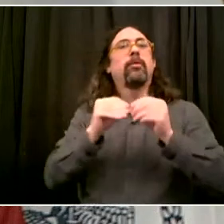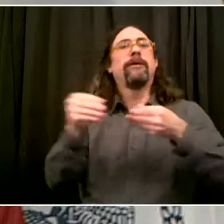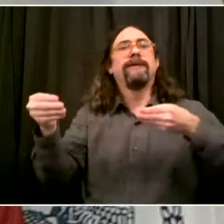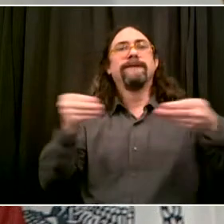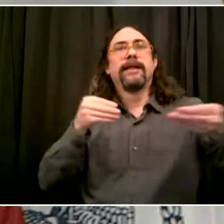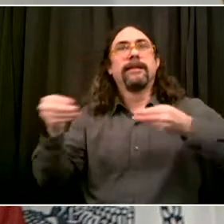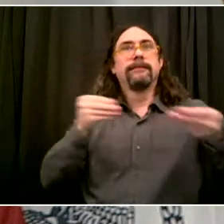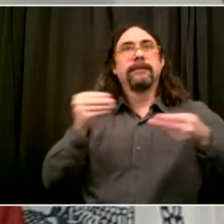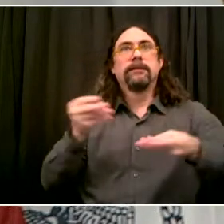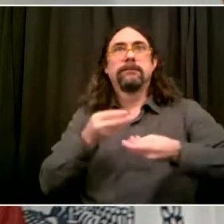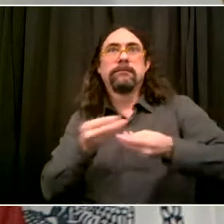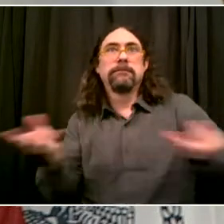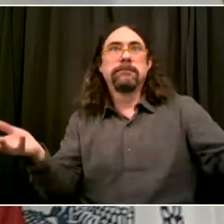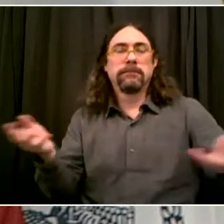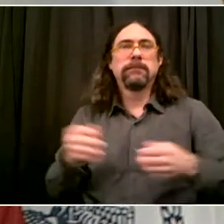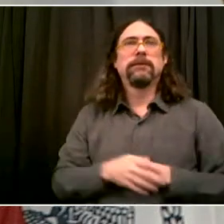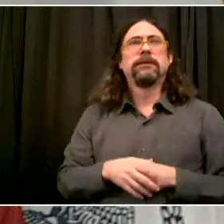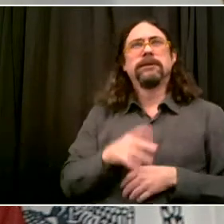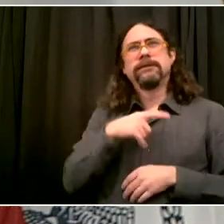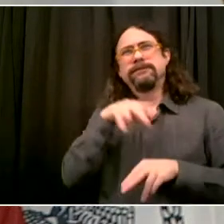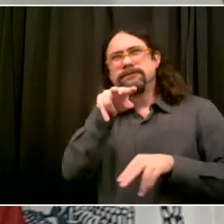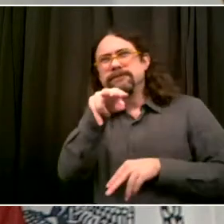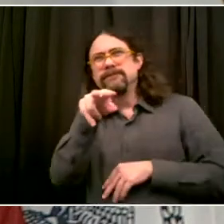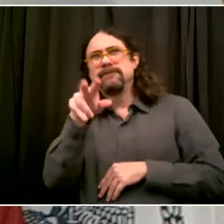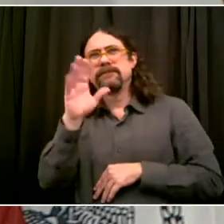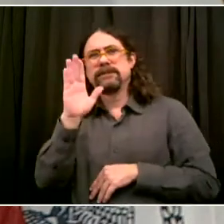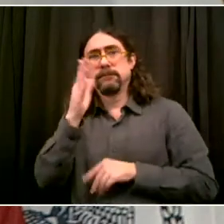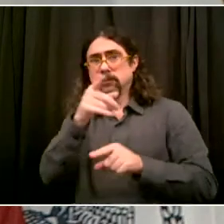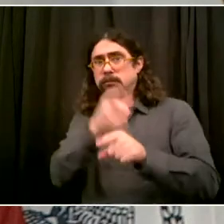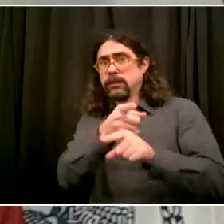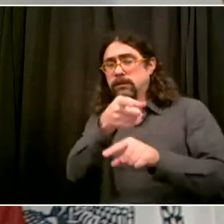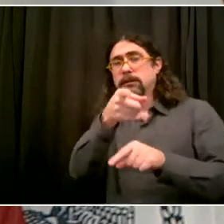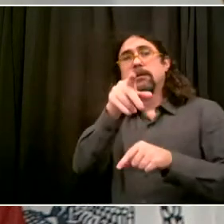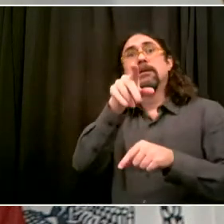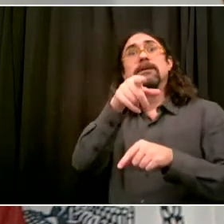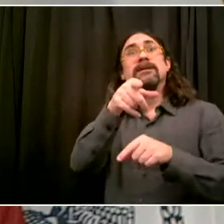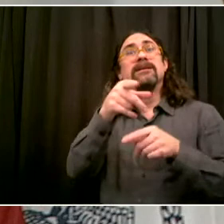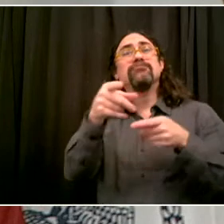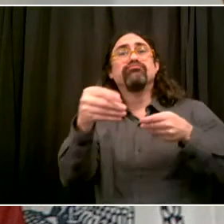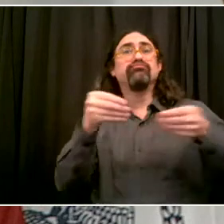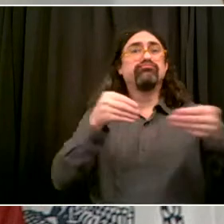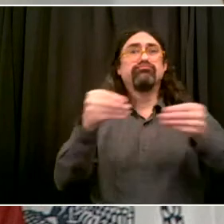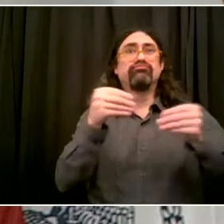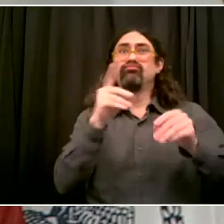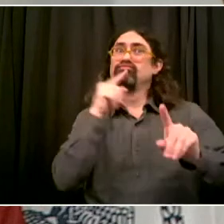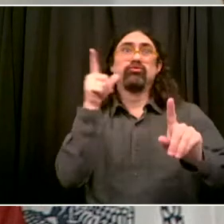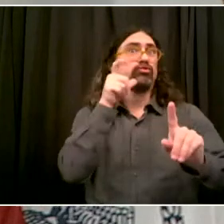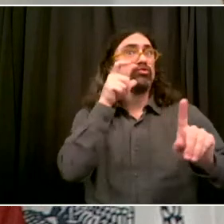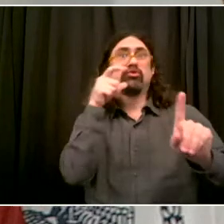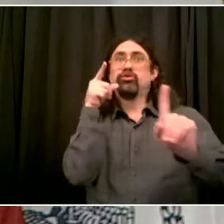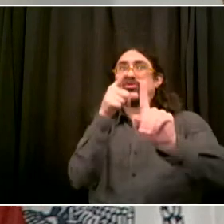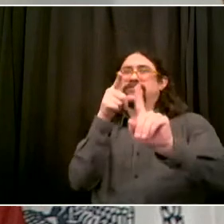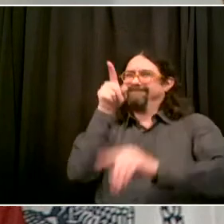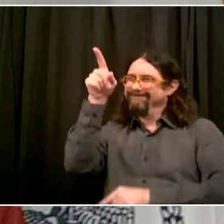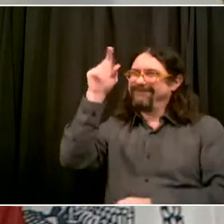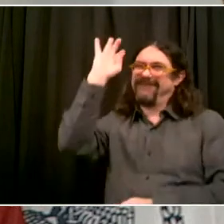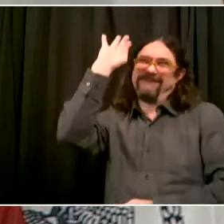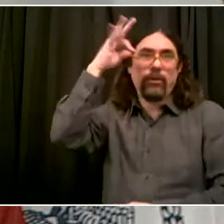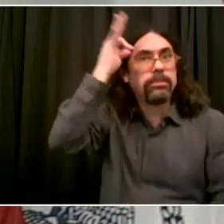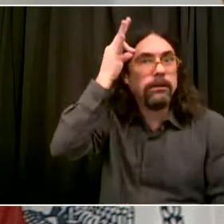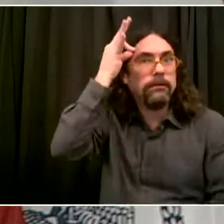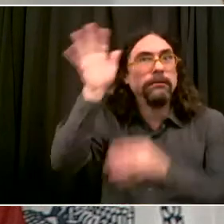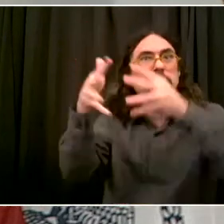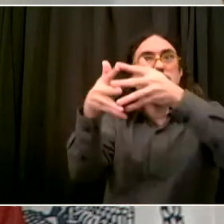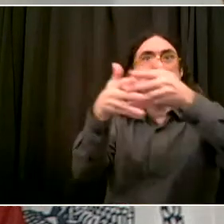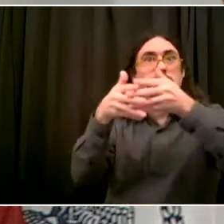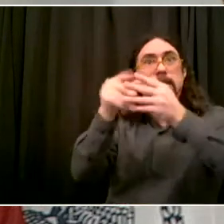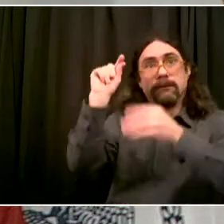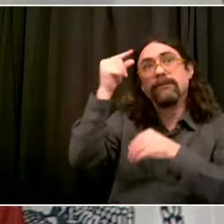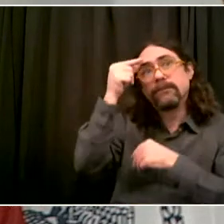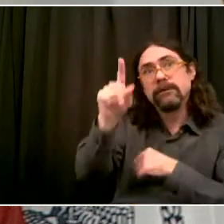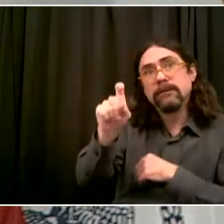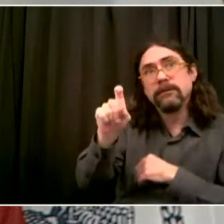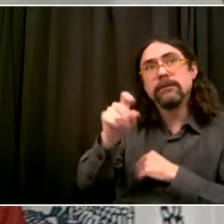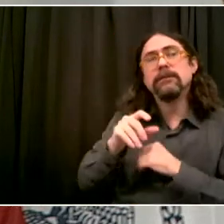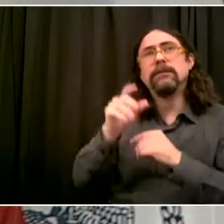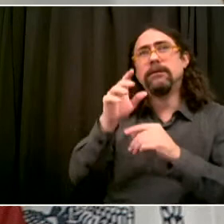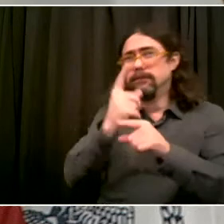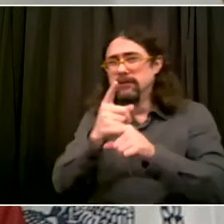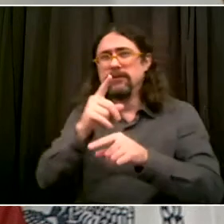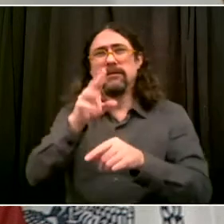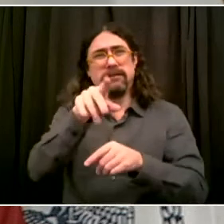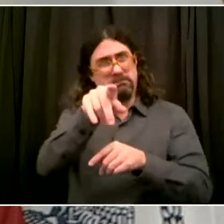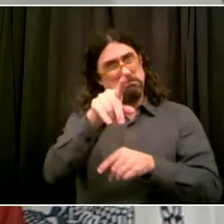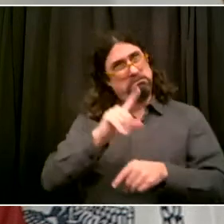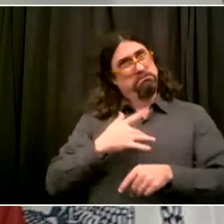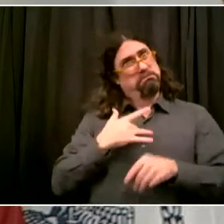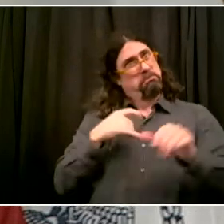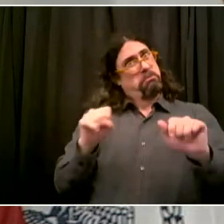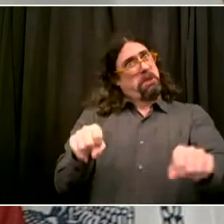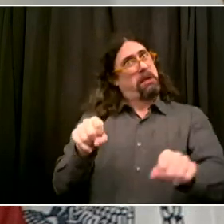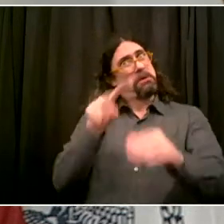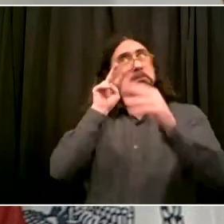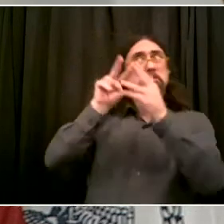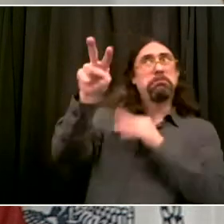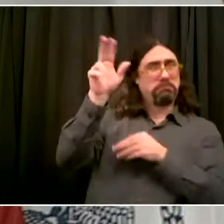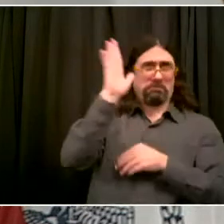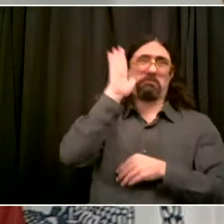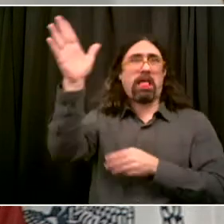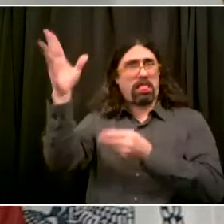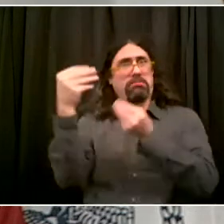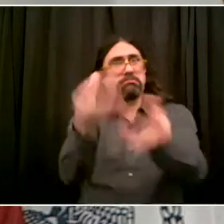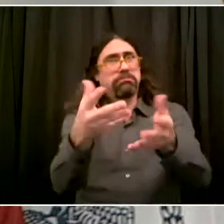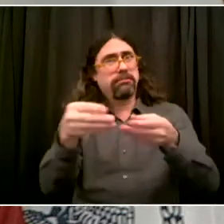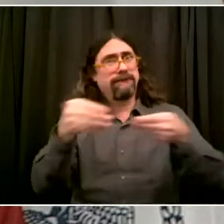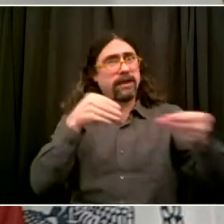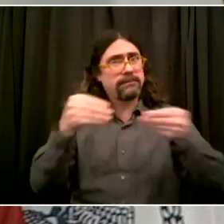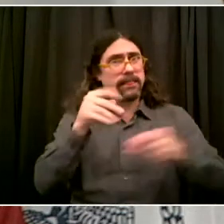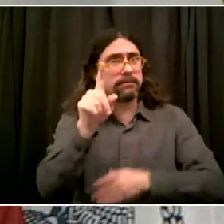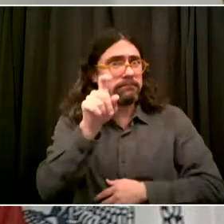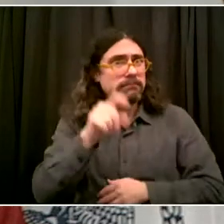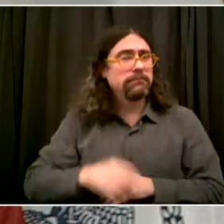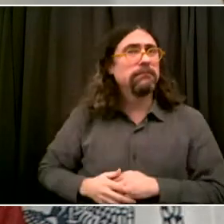HOUSE, ANY IDEA WHETHER IT WILL